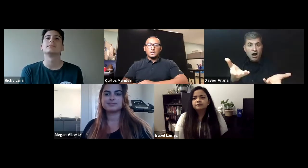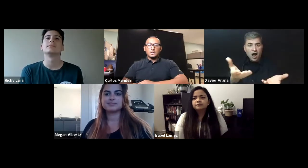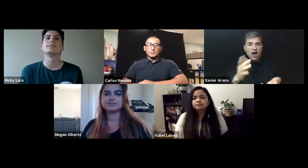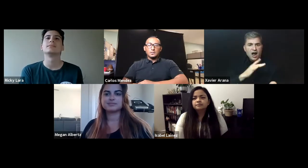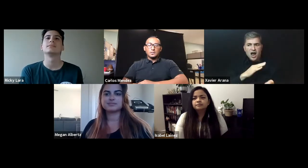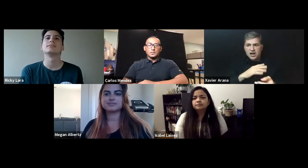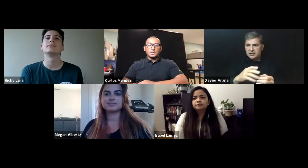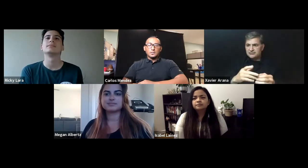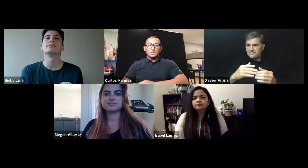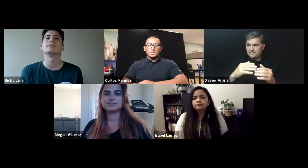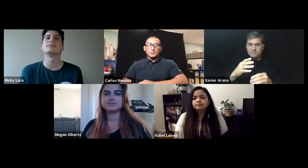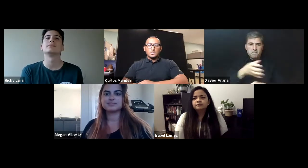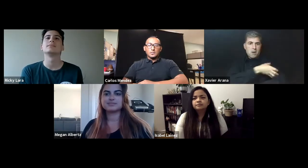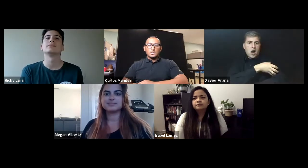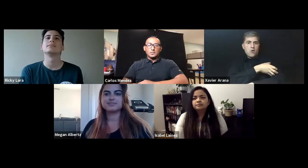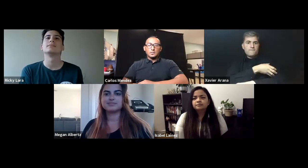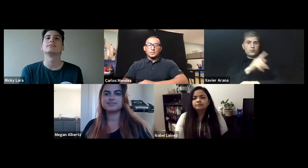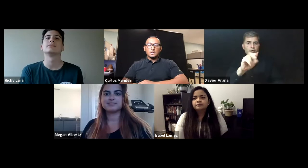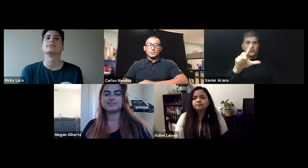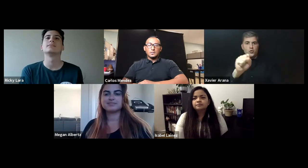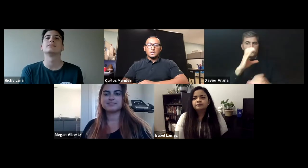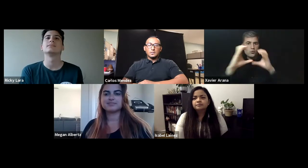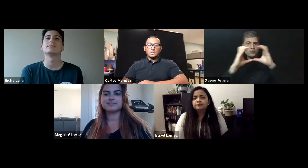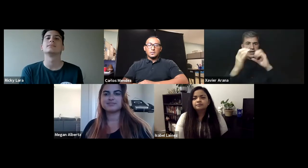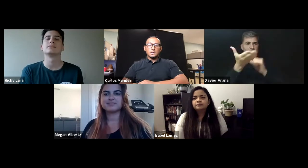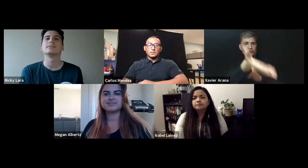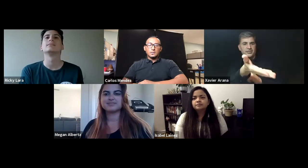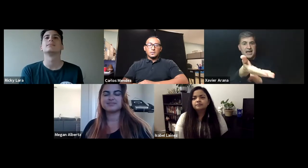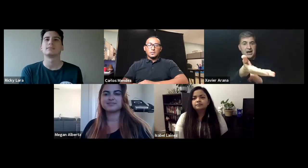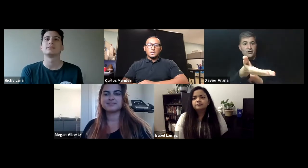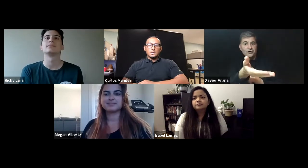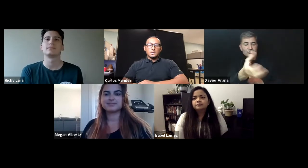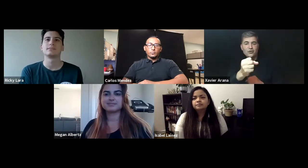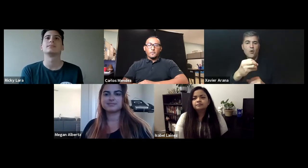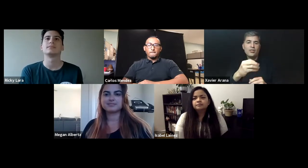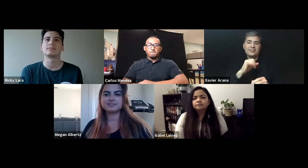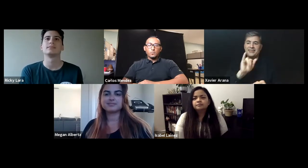when I was in high school, elementary school, but once I learned ASL and how to communicate,